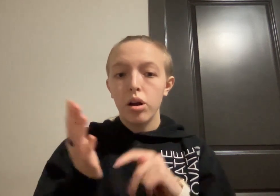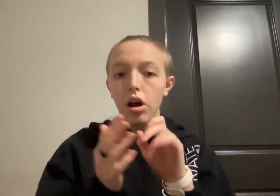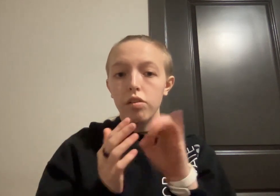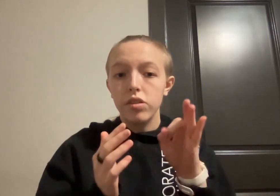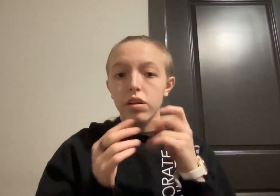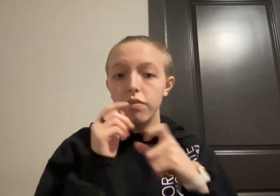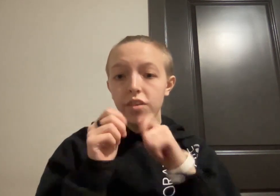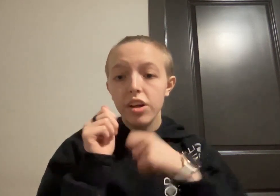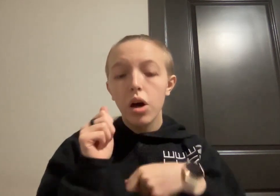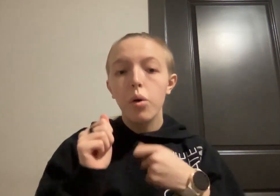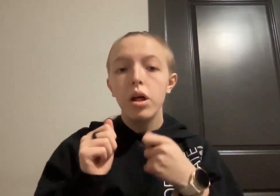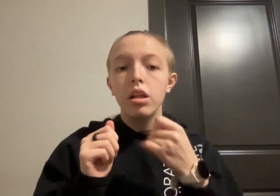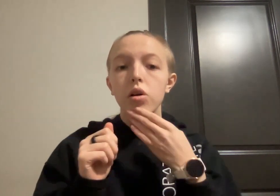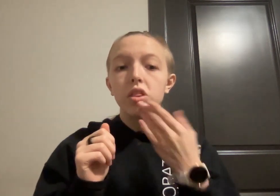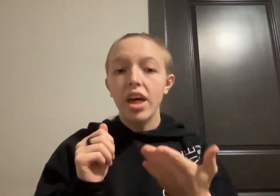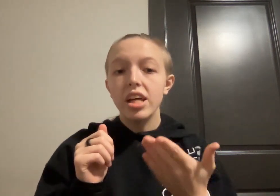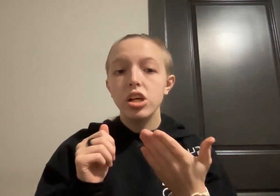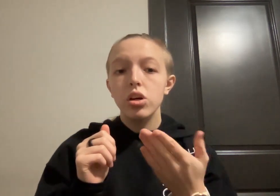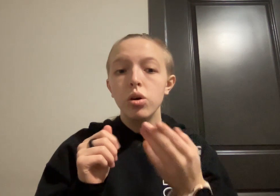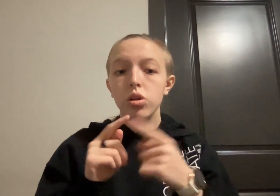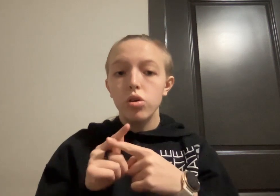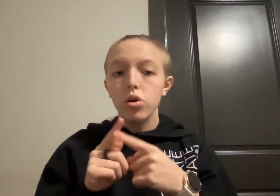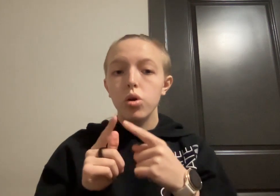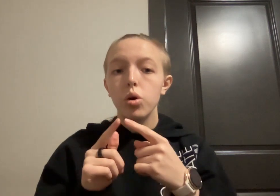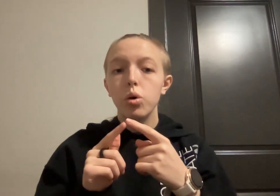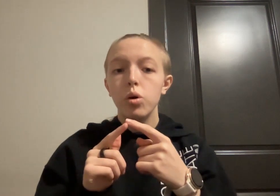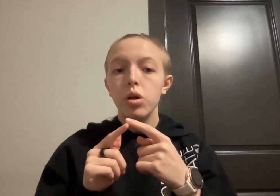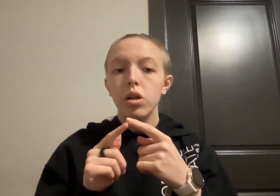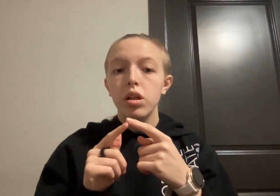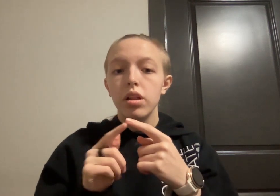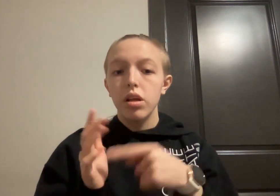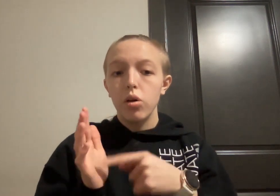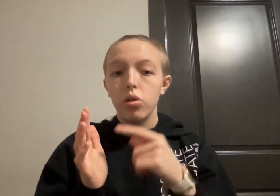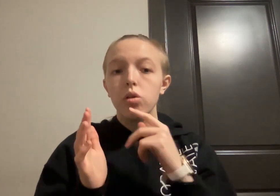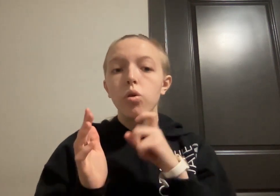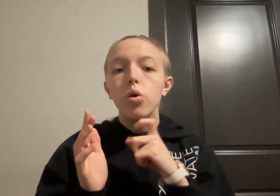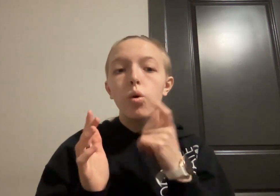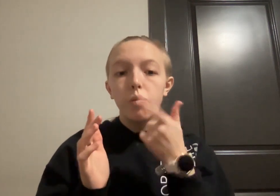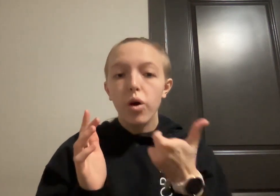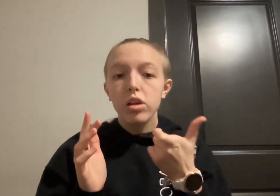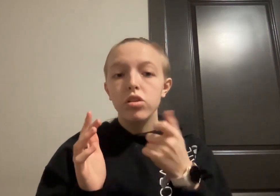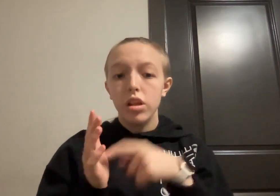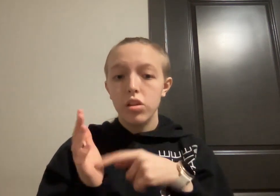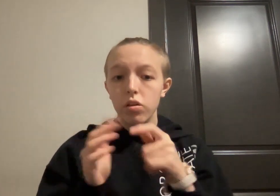So thank you to those who watched this long video